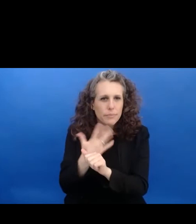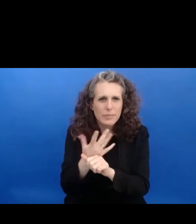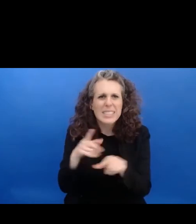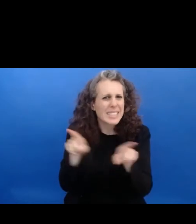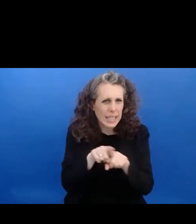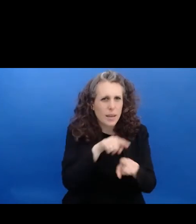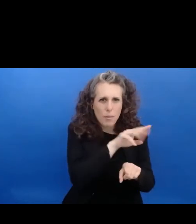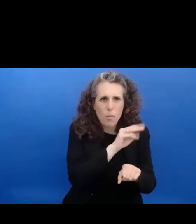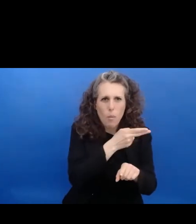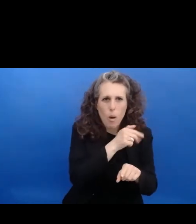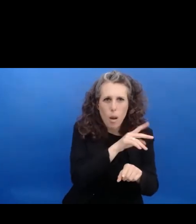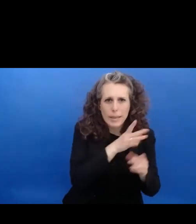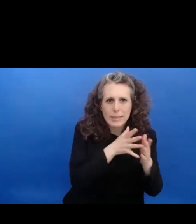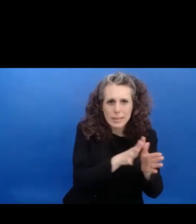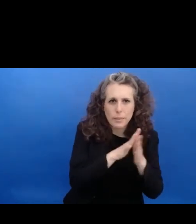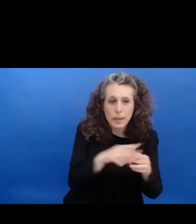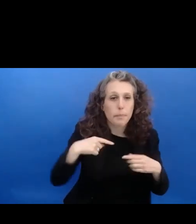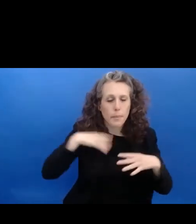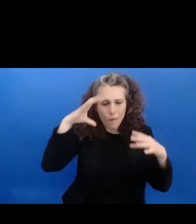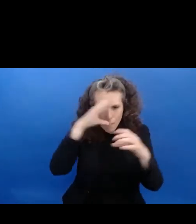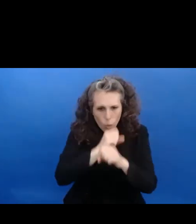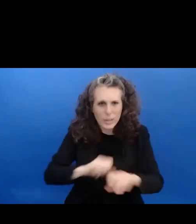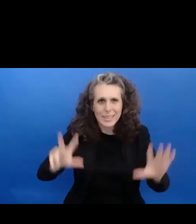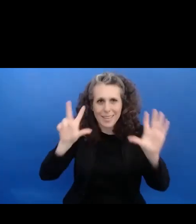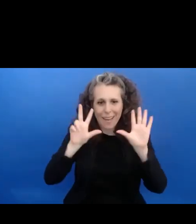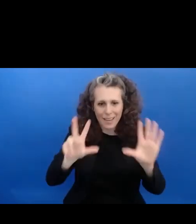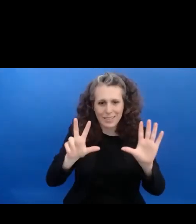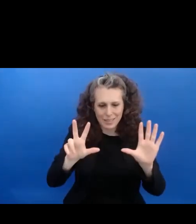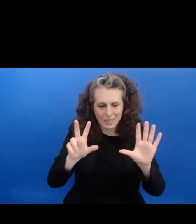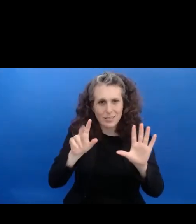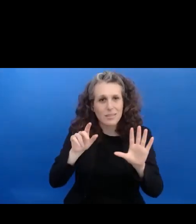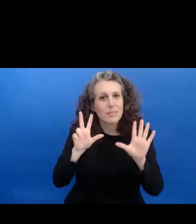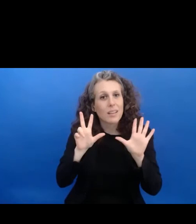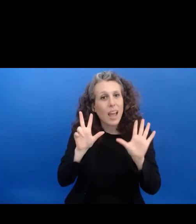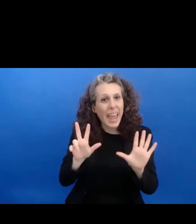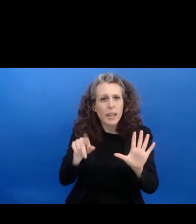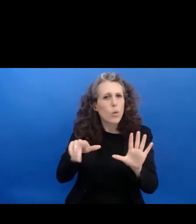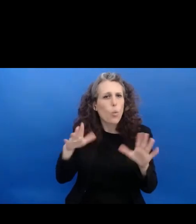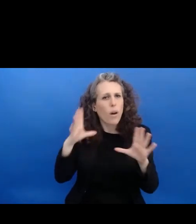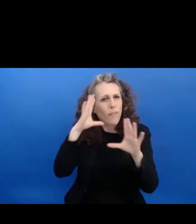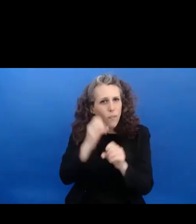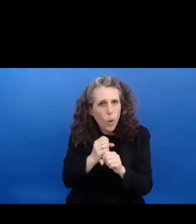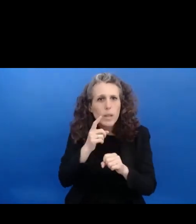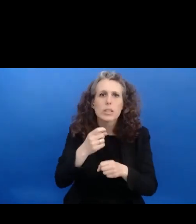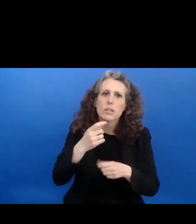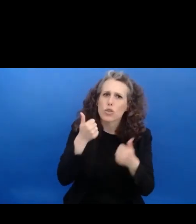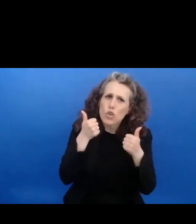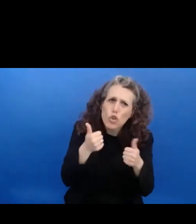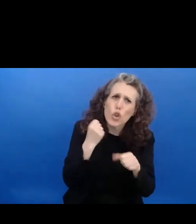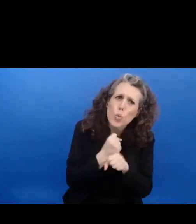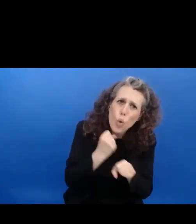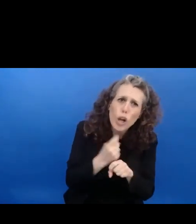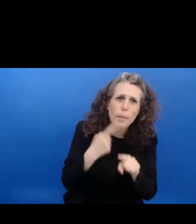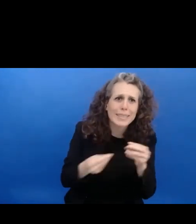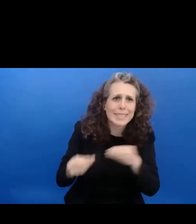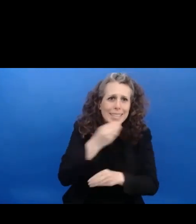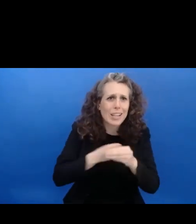development goal 8 which deals with decent work and economic growth i along with my colleagues